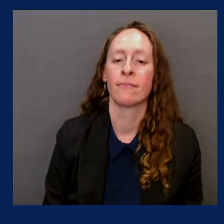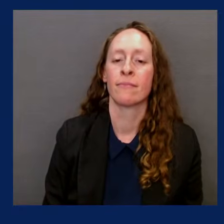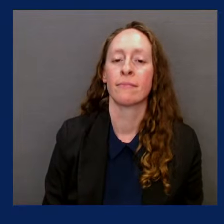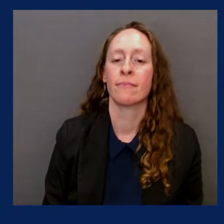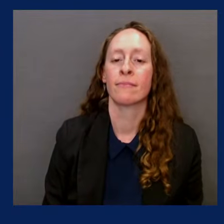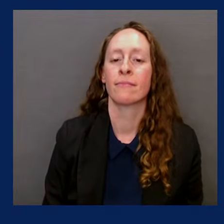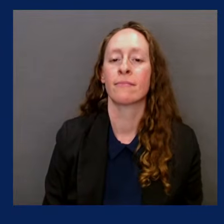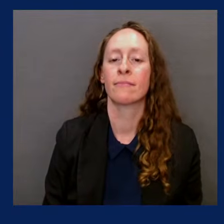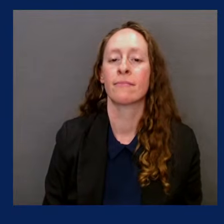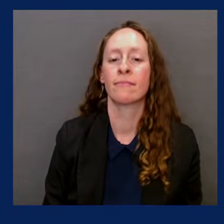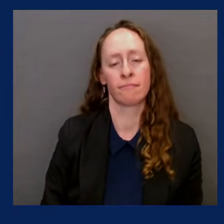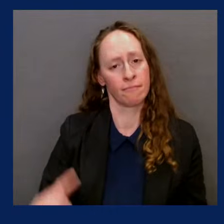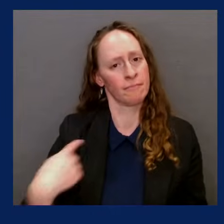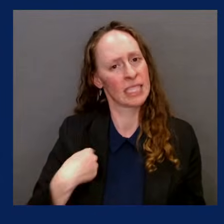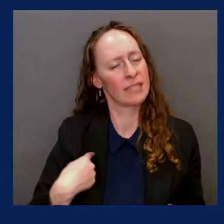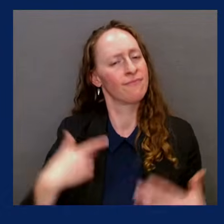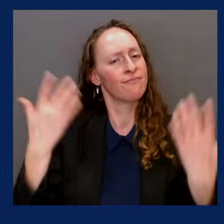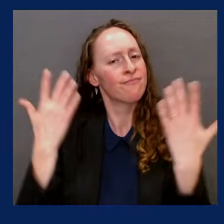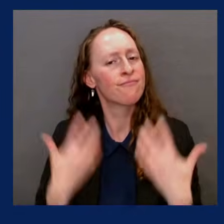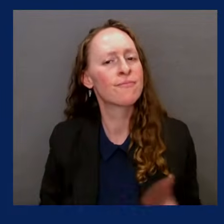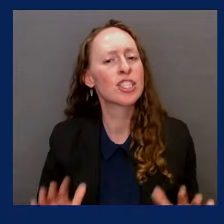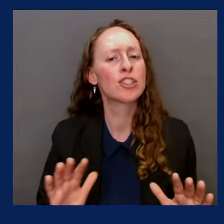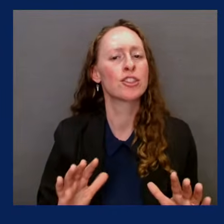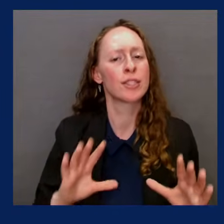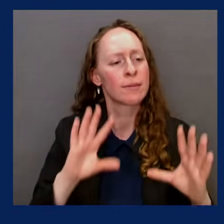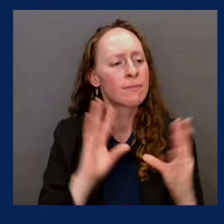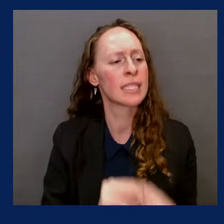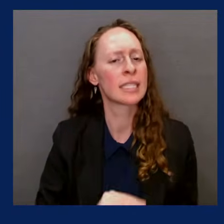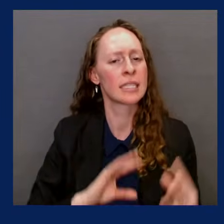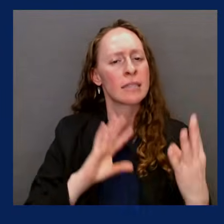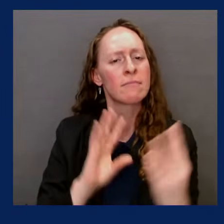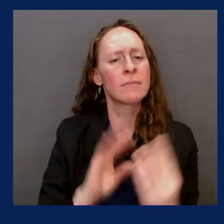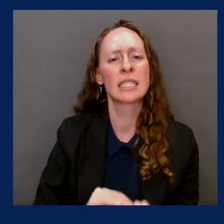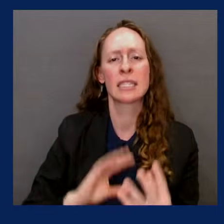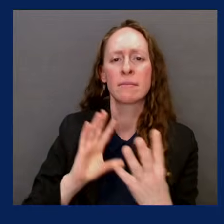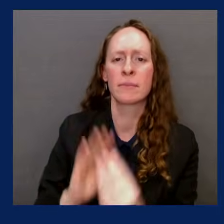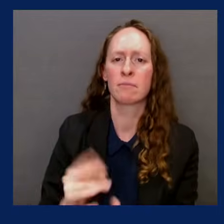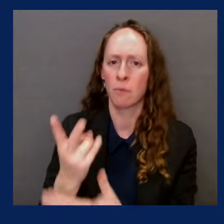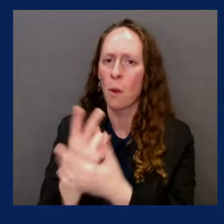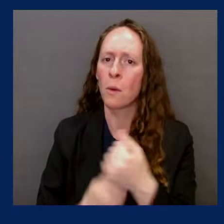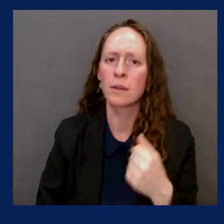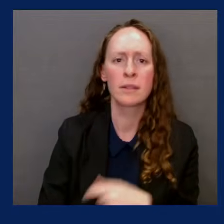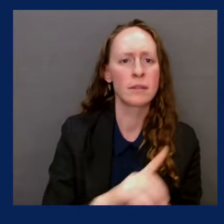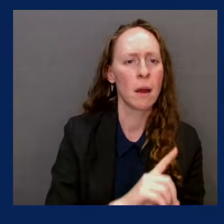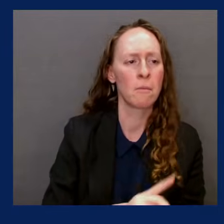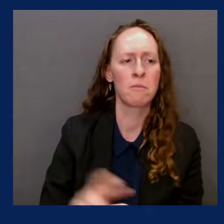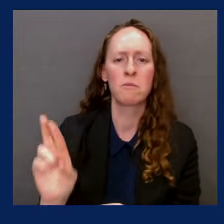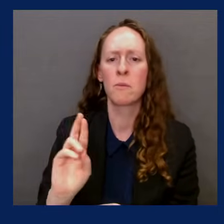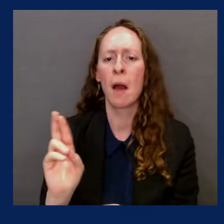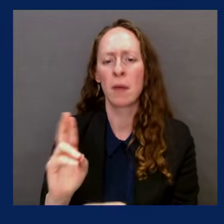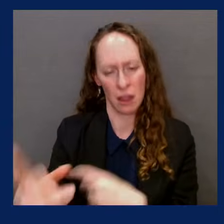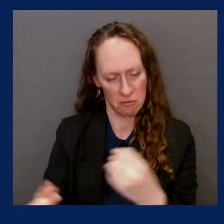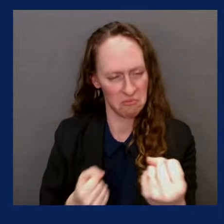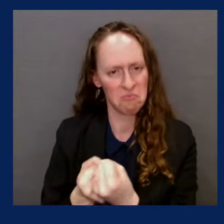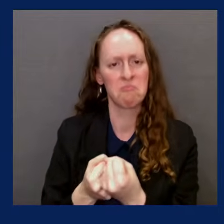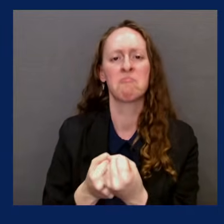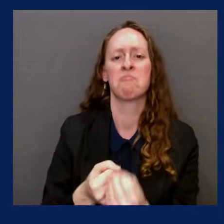that there is very broad support for the AUKUS arrangements, and that there will be support for the legislation going forward.